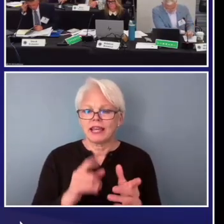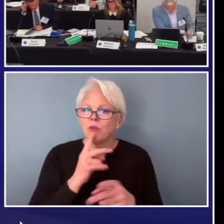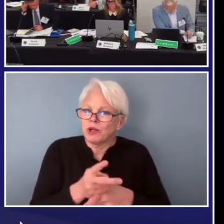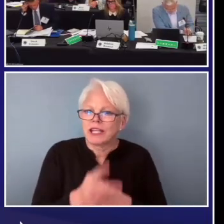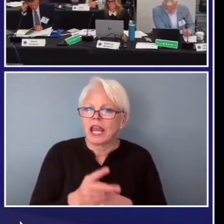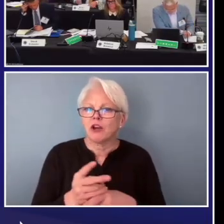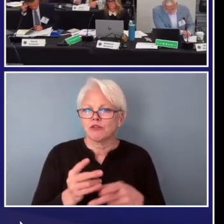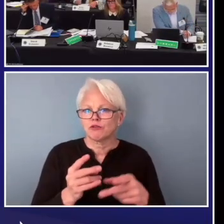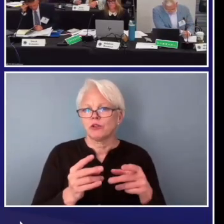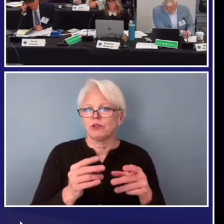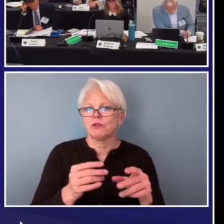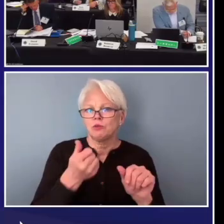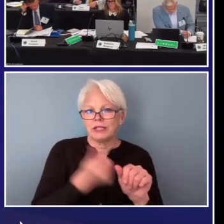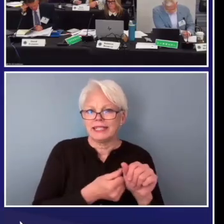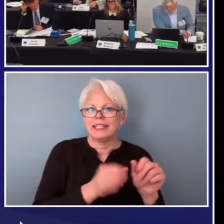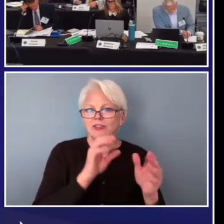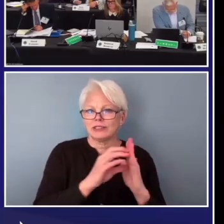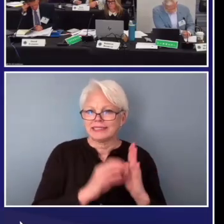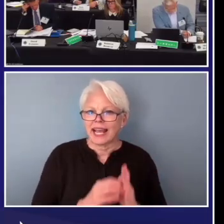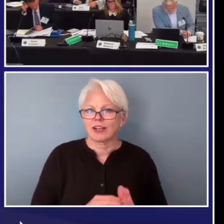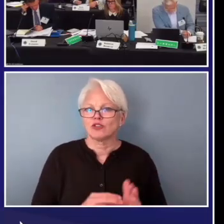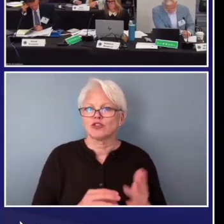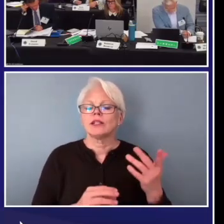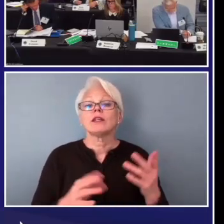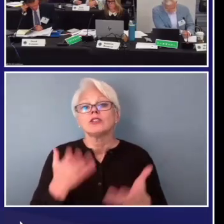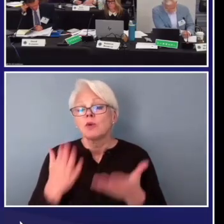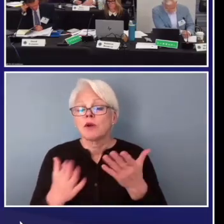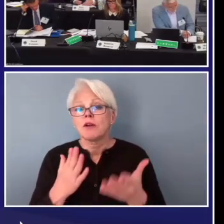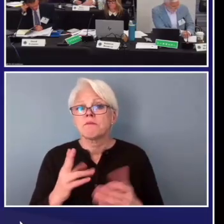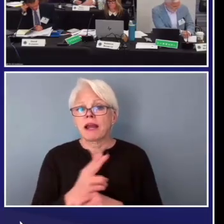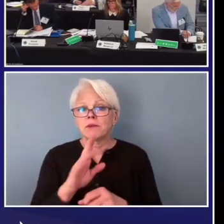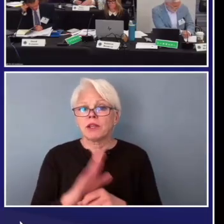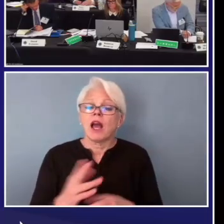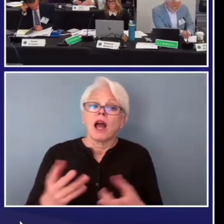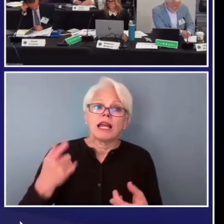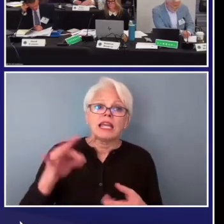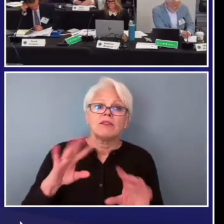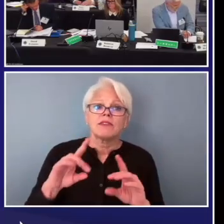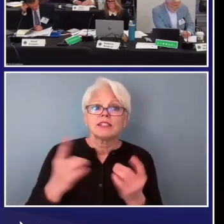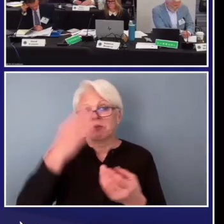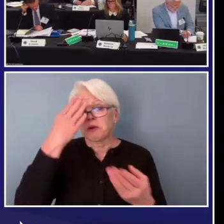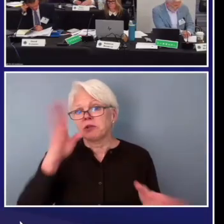Um, uh, it might be useful to, if the department's open to maybe some language there that